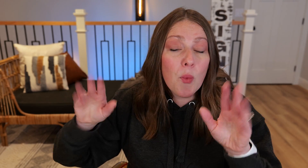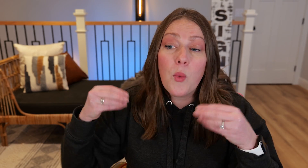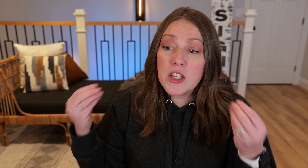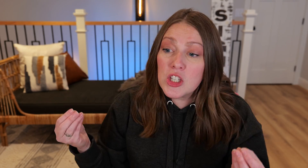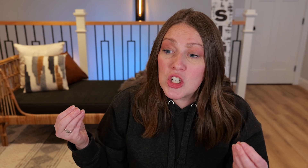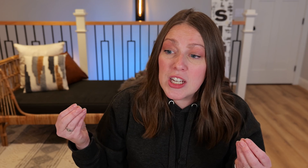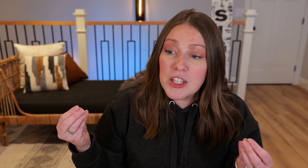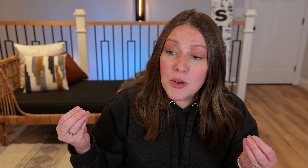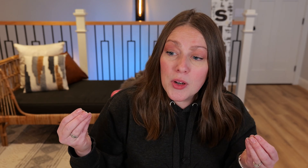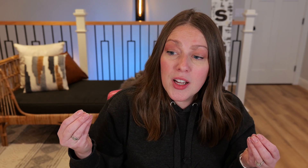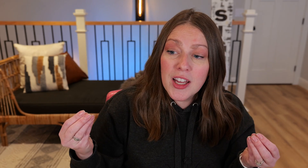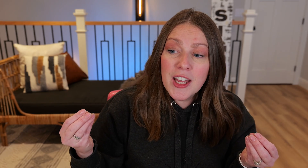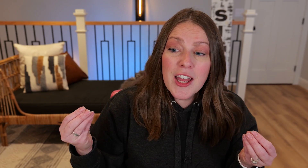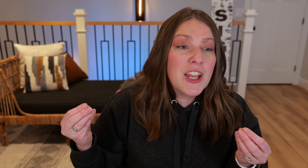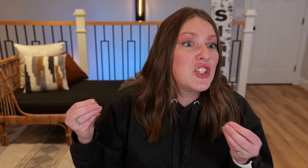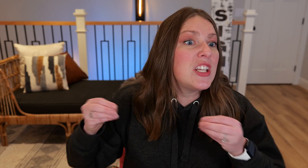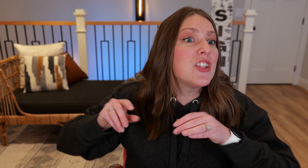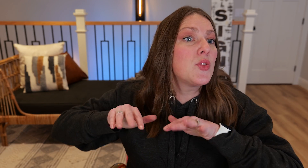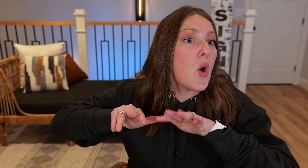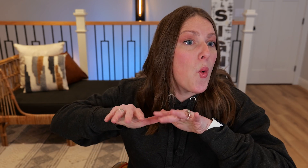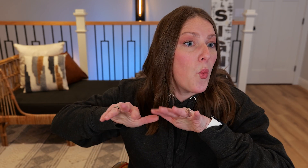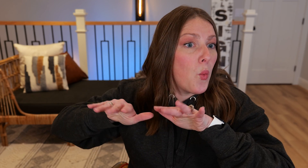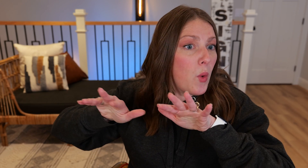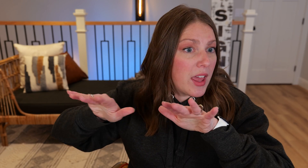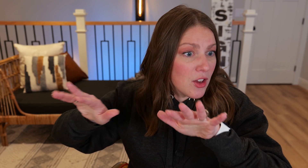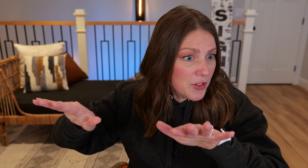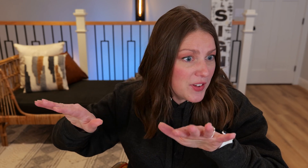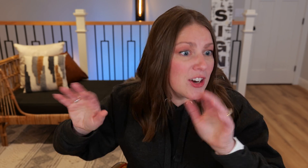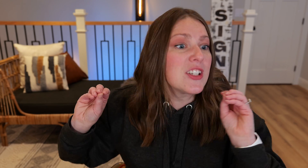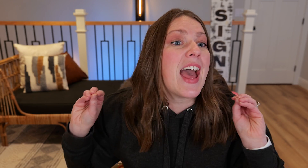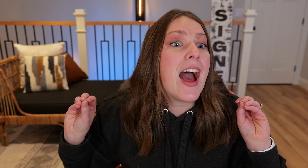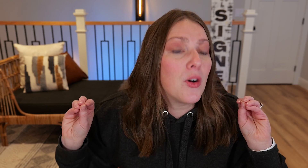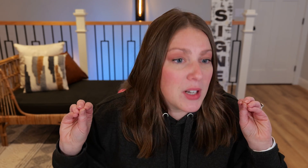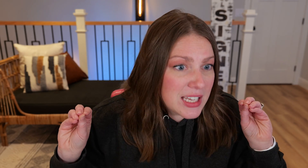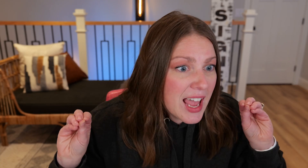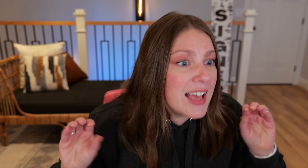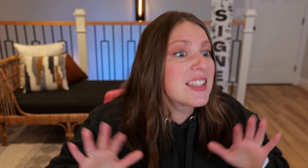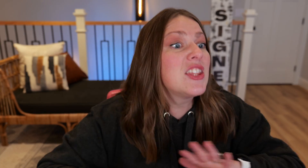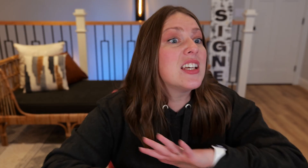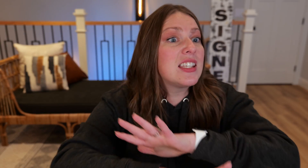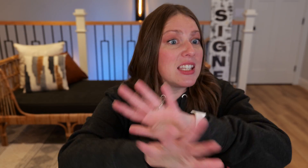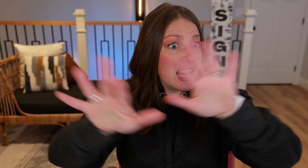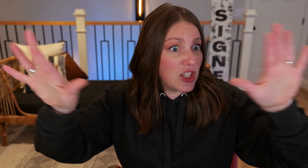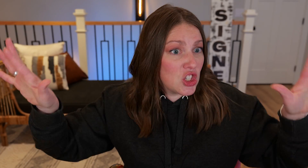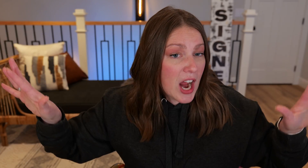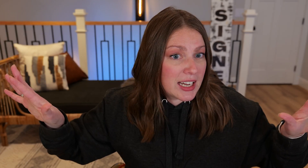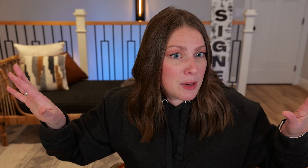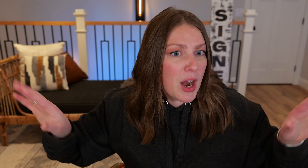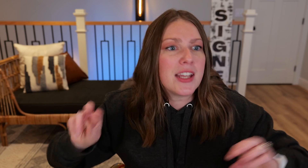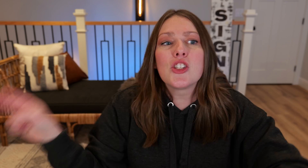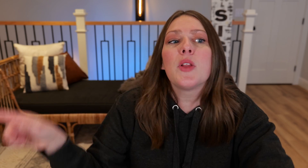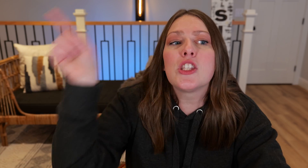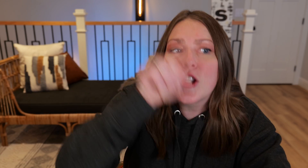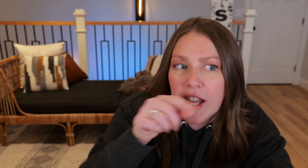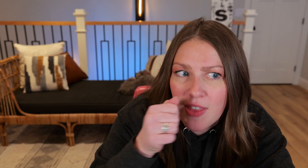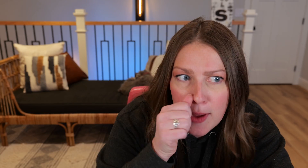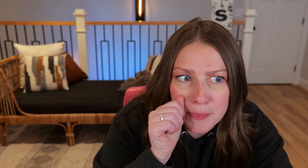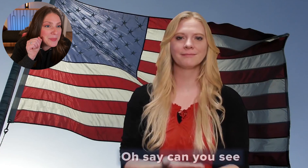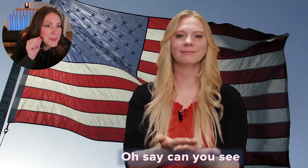What did she do? She did those wiggled fingers out. Yes. This. It's shining bright. So let's look at that.